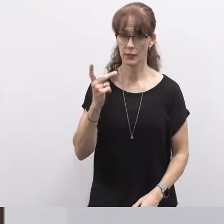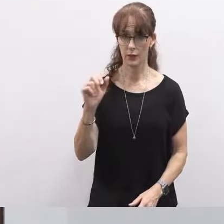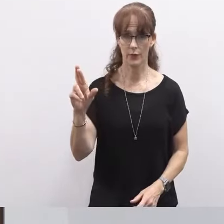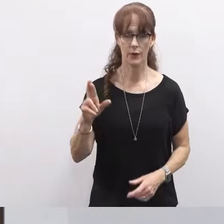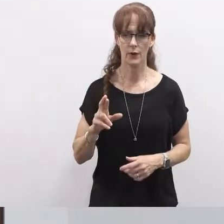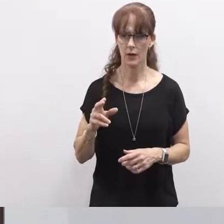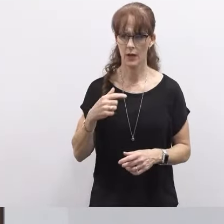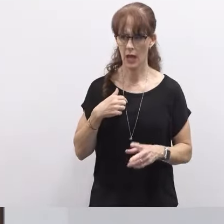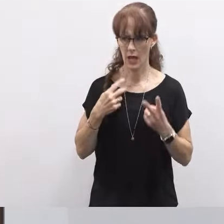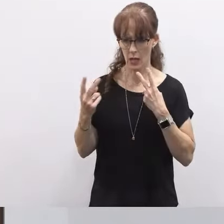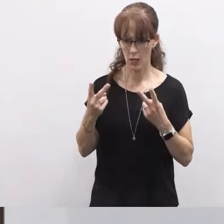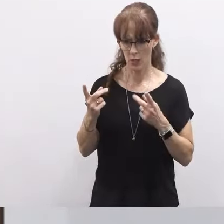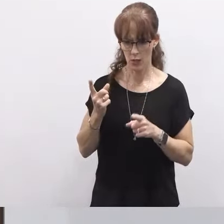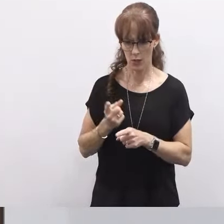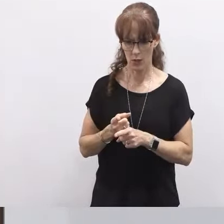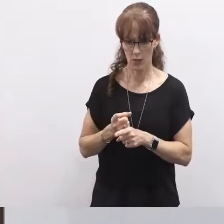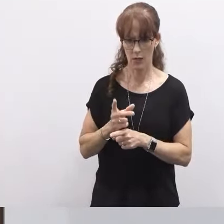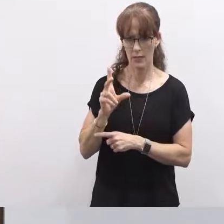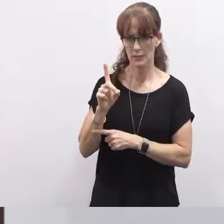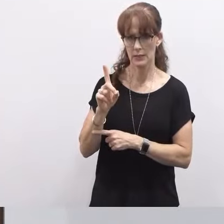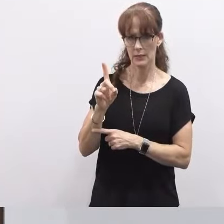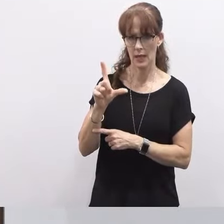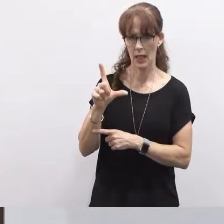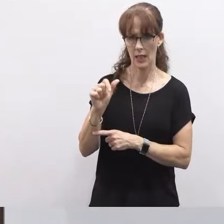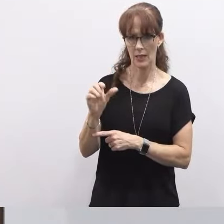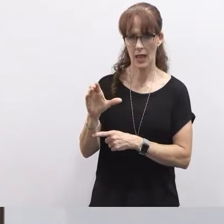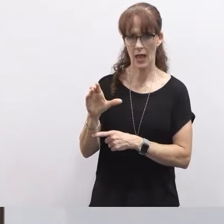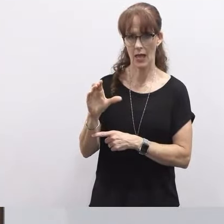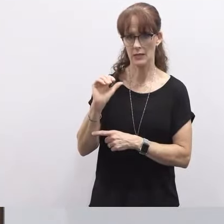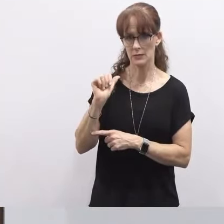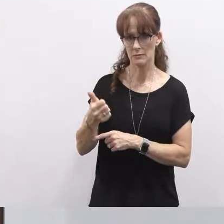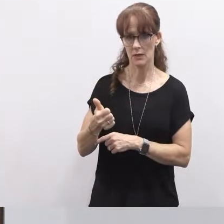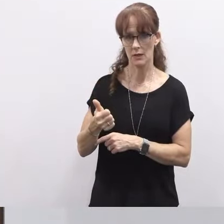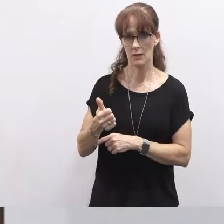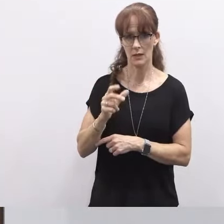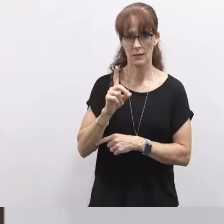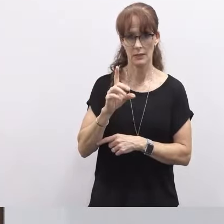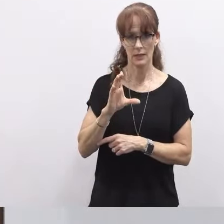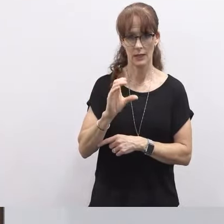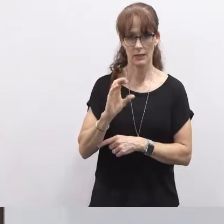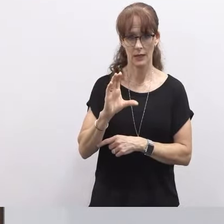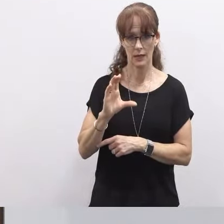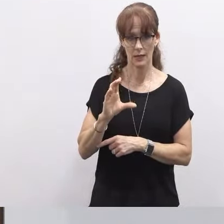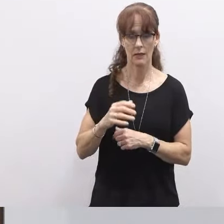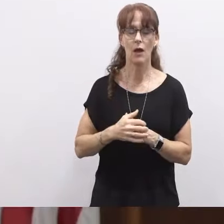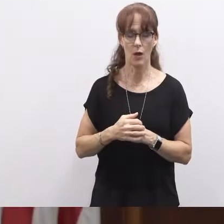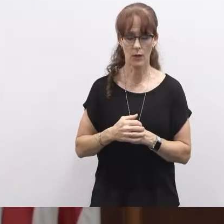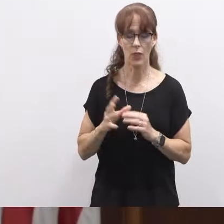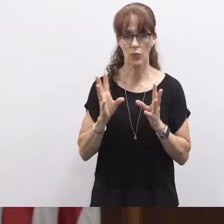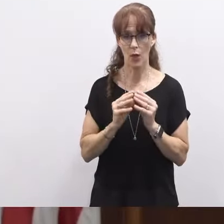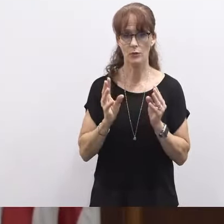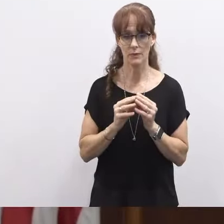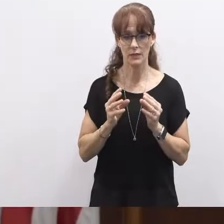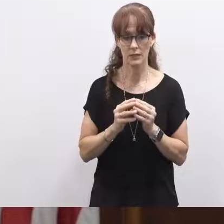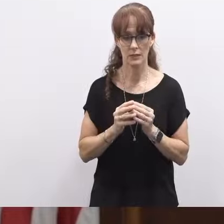Did I hear correctly when area DELAC tomorrow? That's correct. And DCAC. So those meetings can be primarily Spanish speakers.